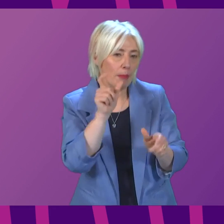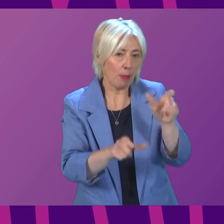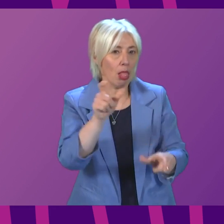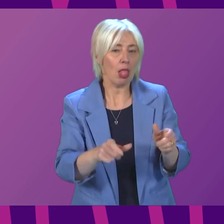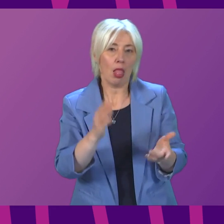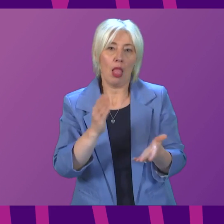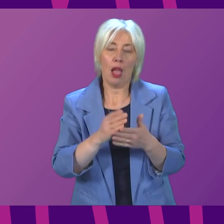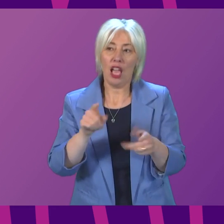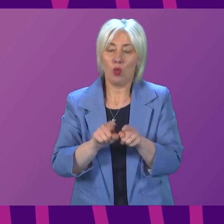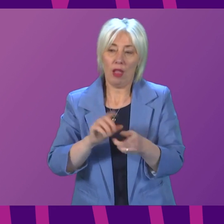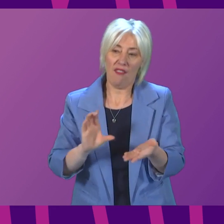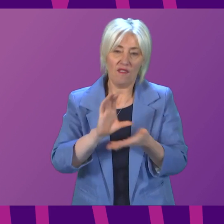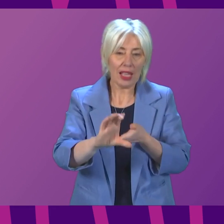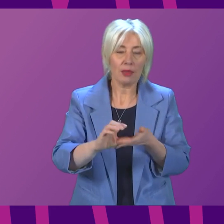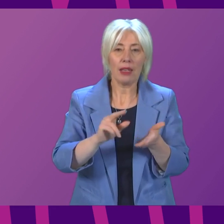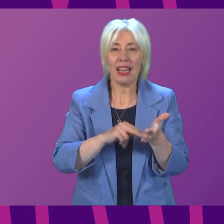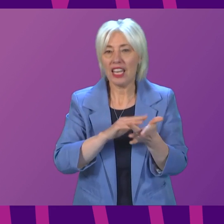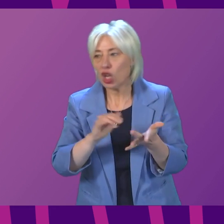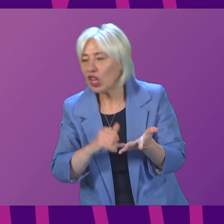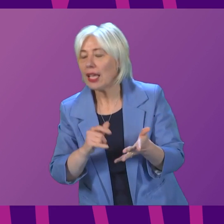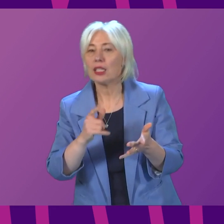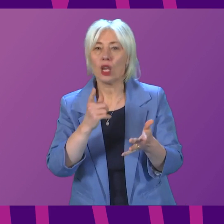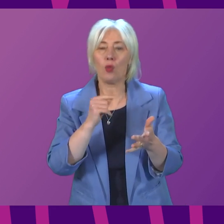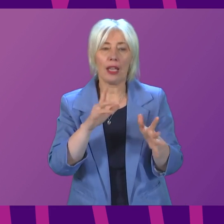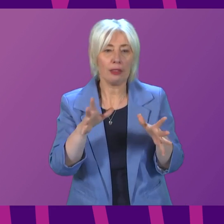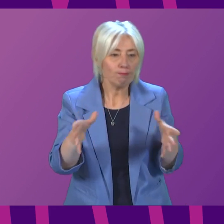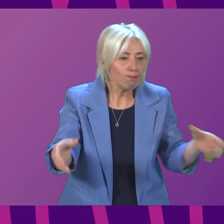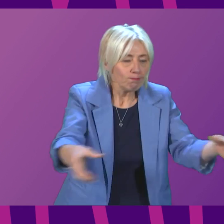in national health service services, that we can harness to ensure that we, as a society,